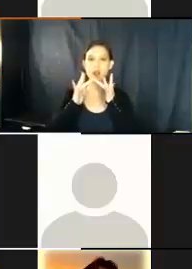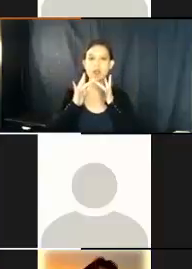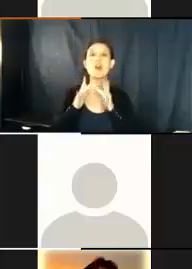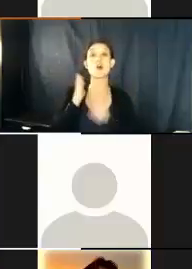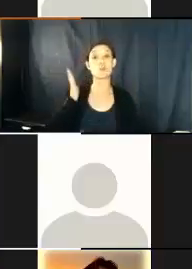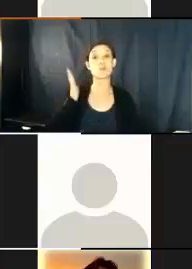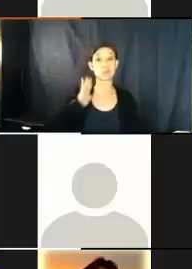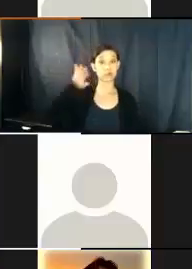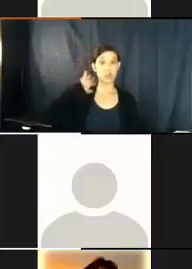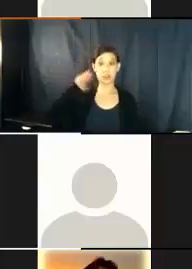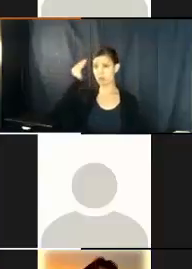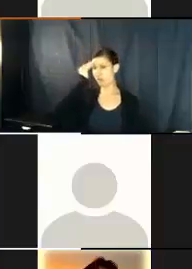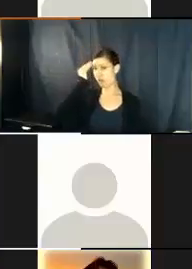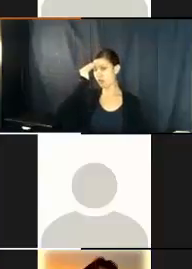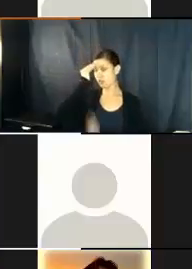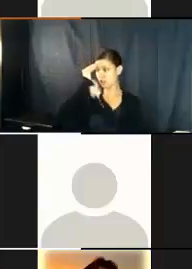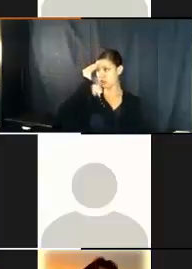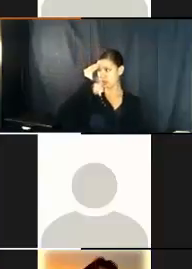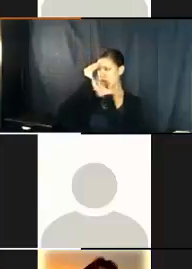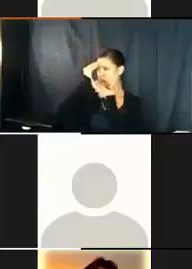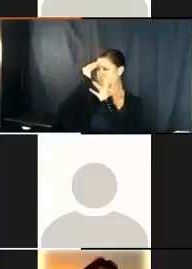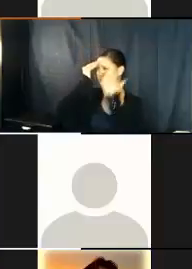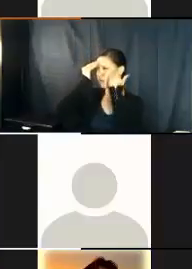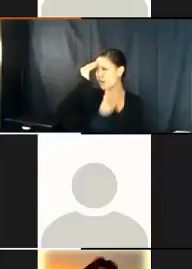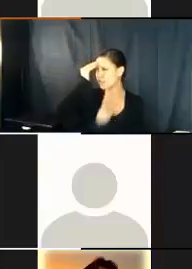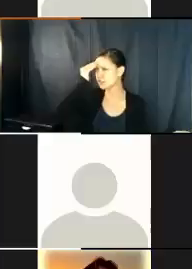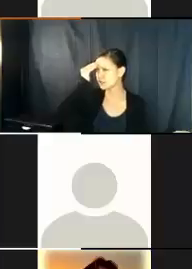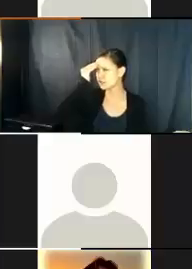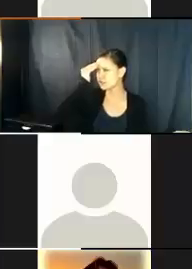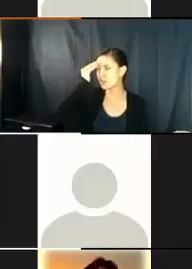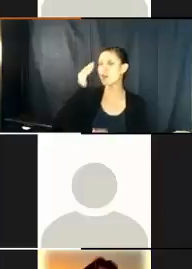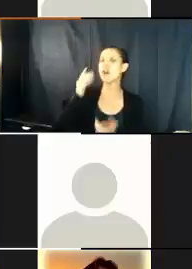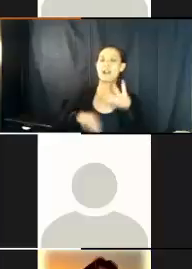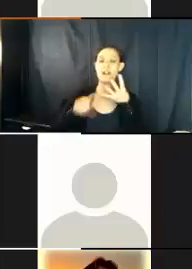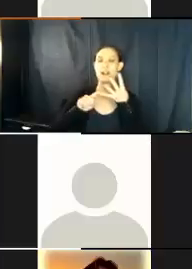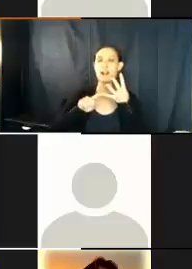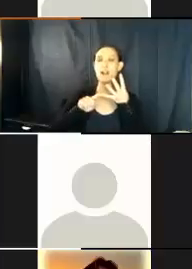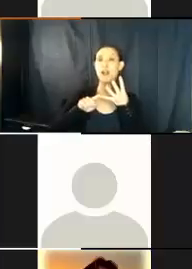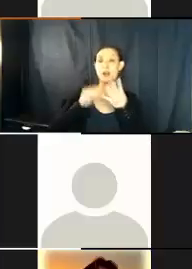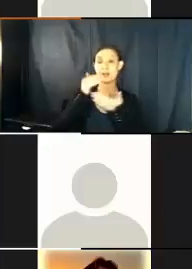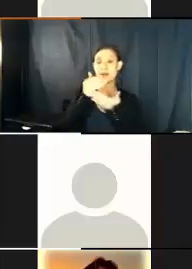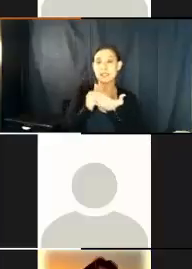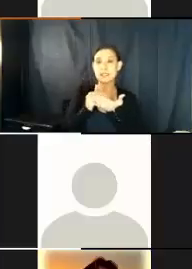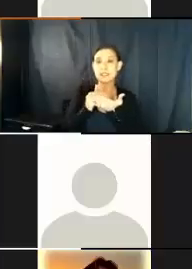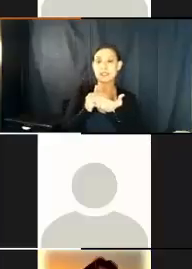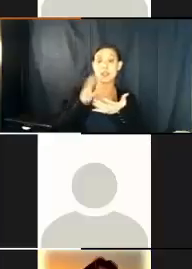So what is students already know and then chunking lessons into manageable pieces.